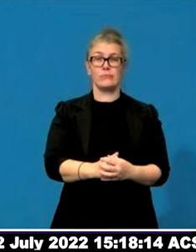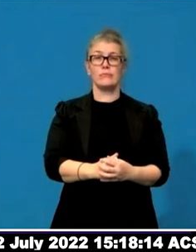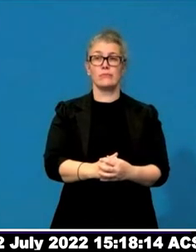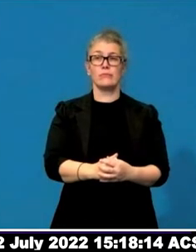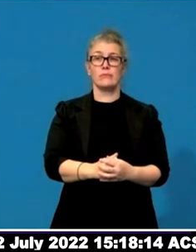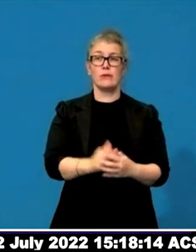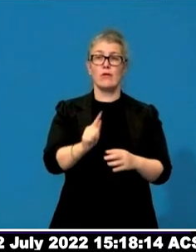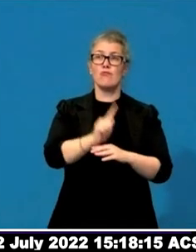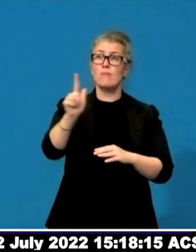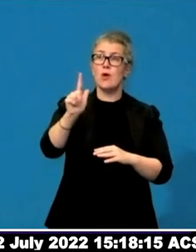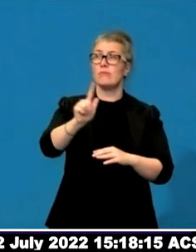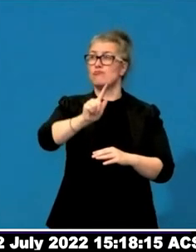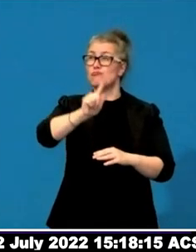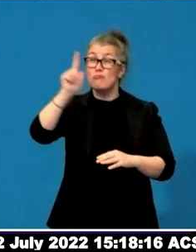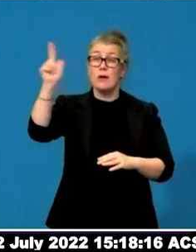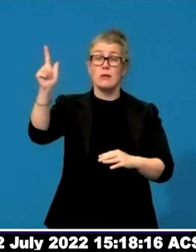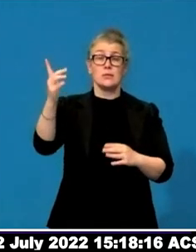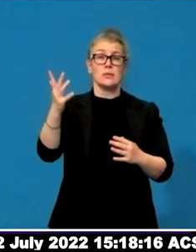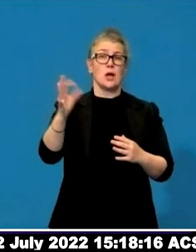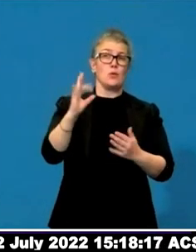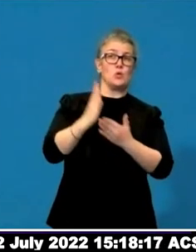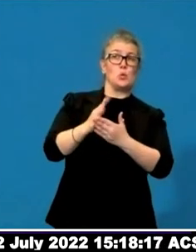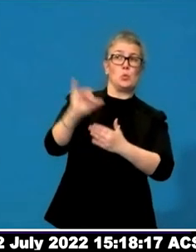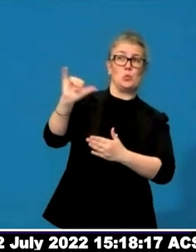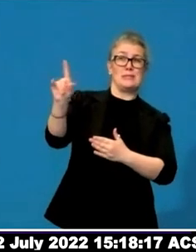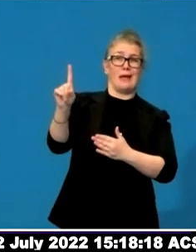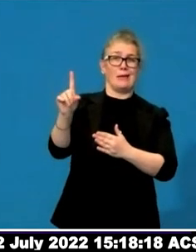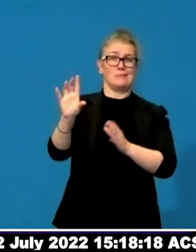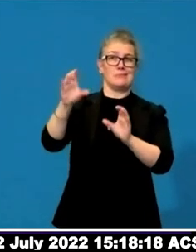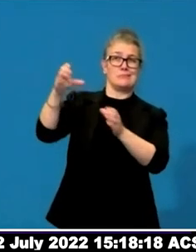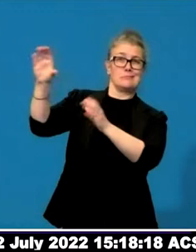I'm not sure what they call themselves, but they have had meetings